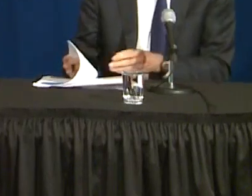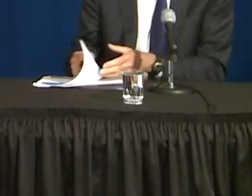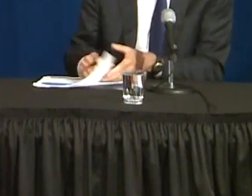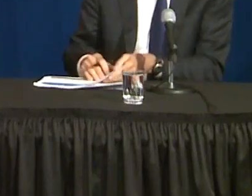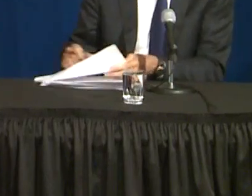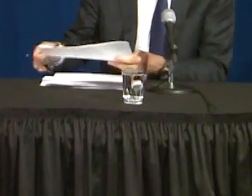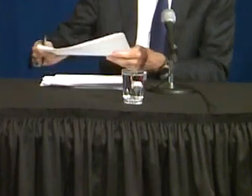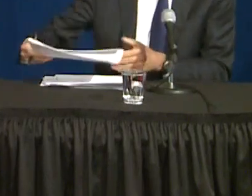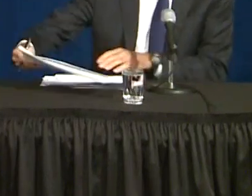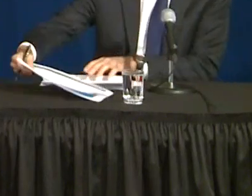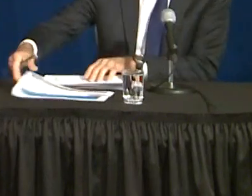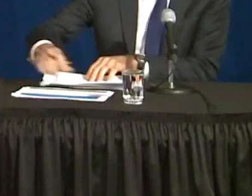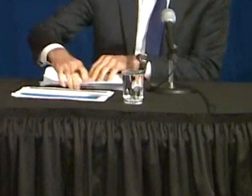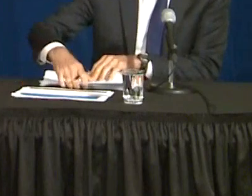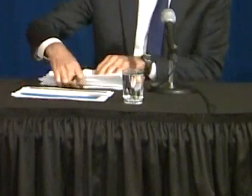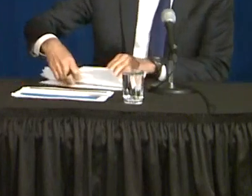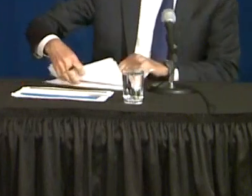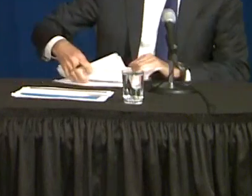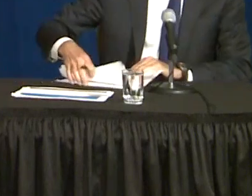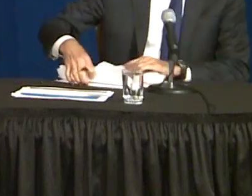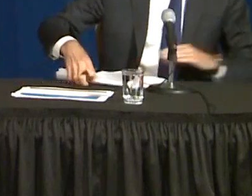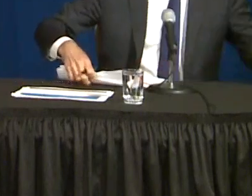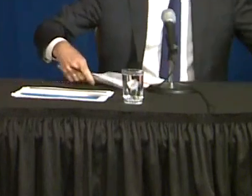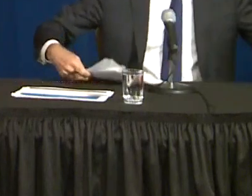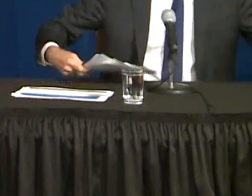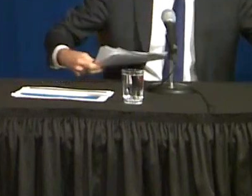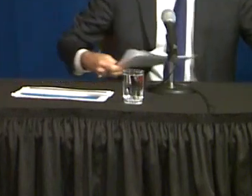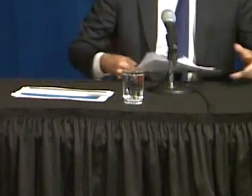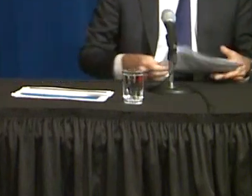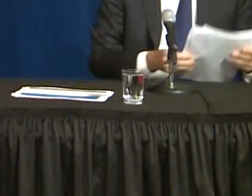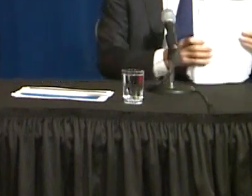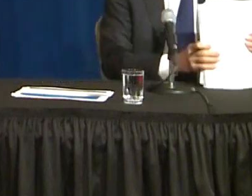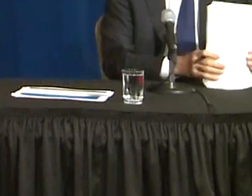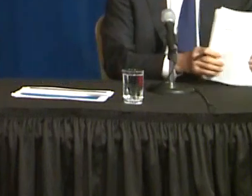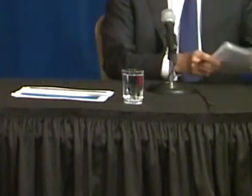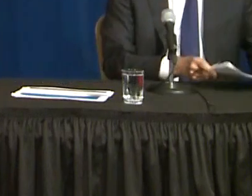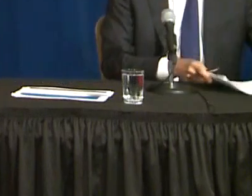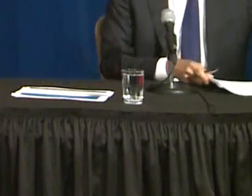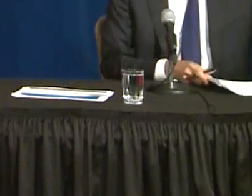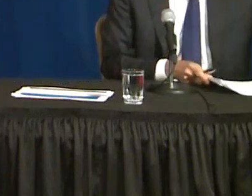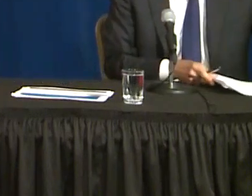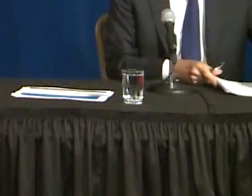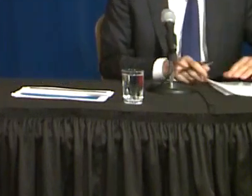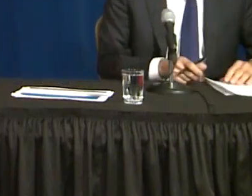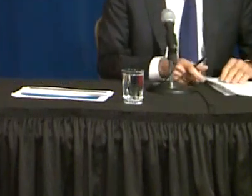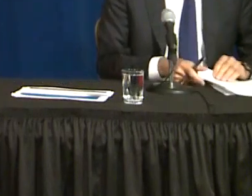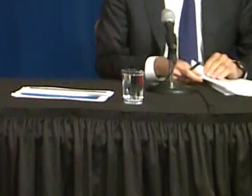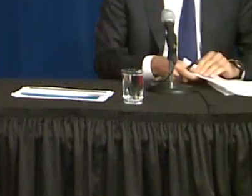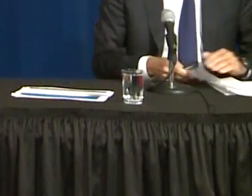One of the you know that this can be shared and will be available on our website. This is a one hour briefing.